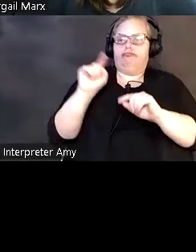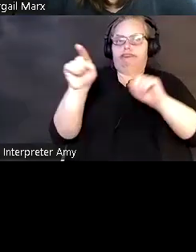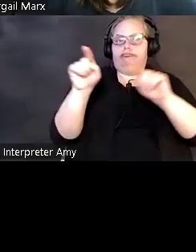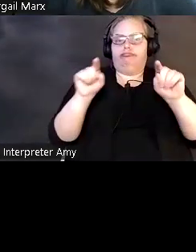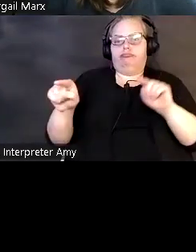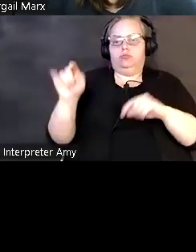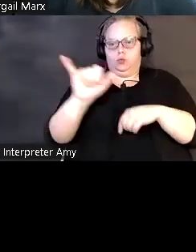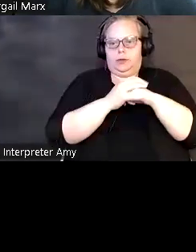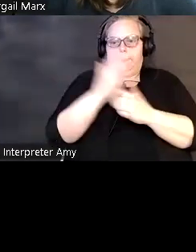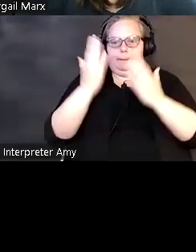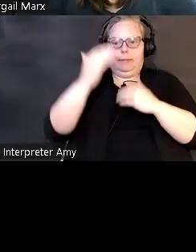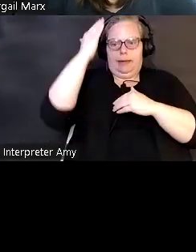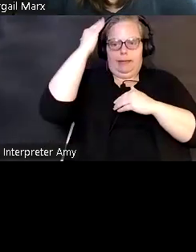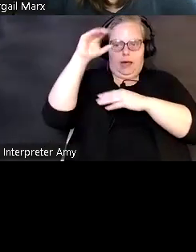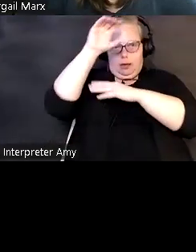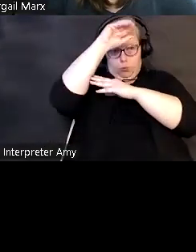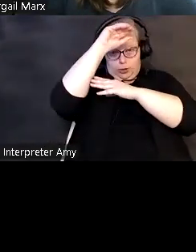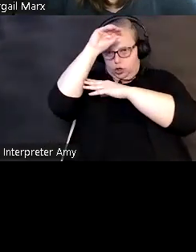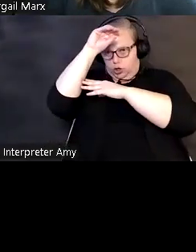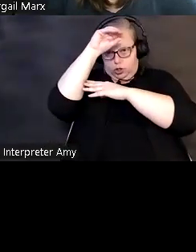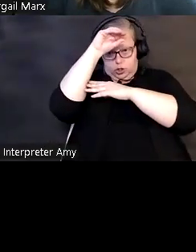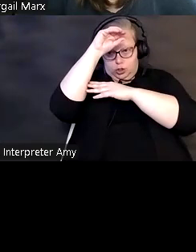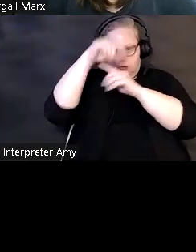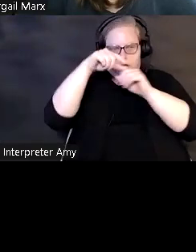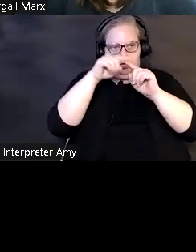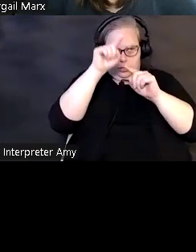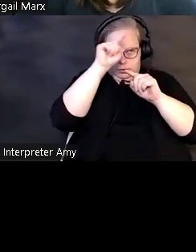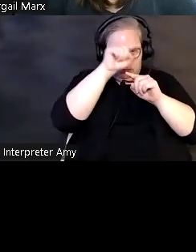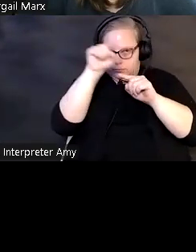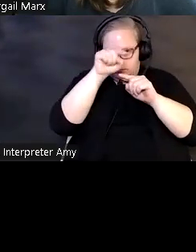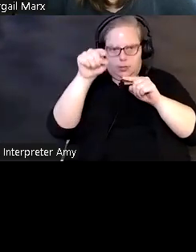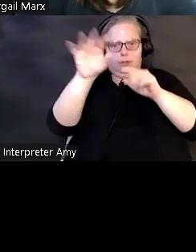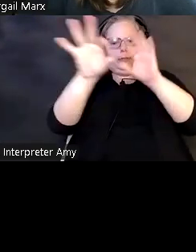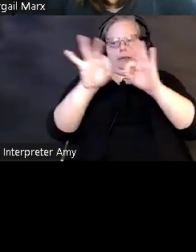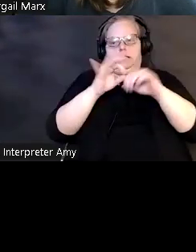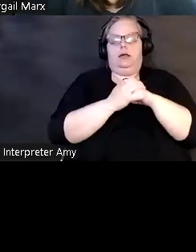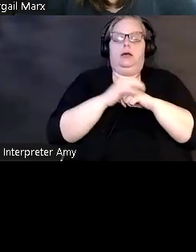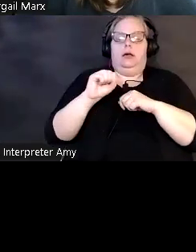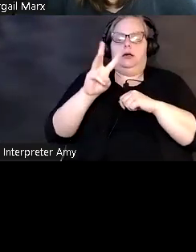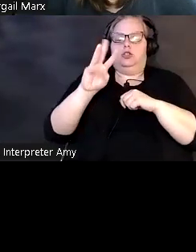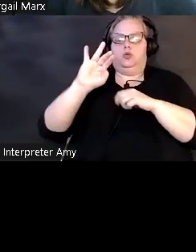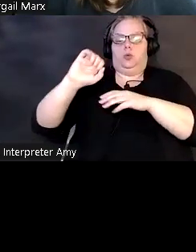hat with sort of a stick coming off of it. Switch access or scanning, so you can kind